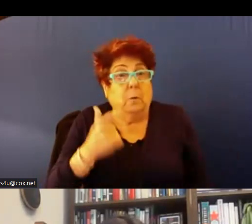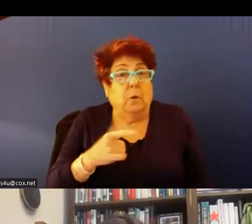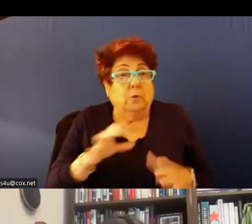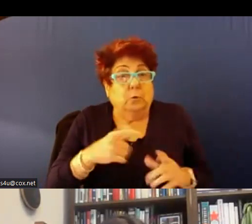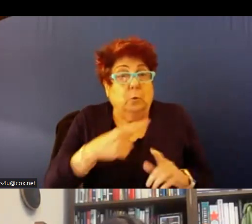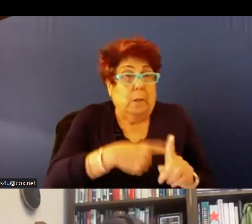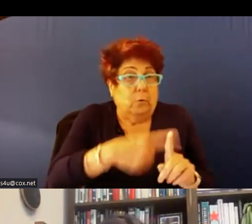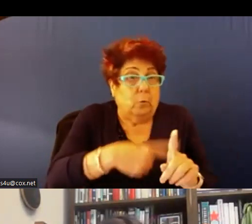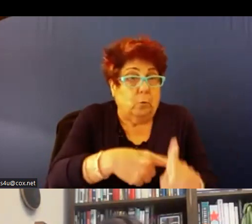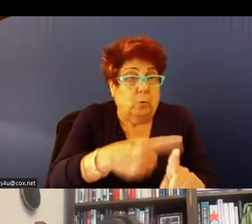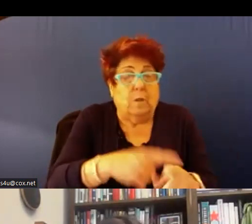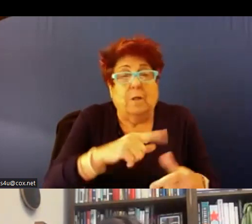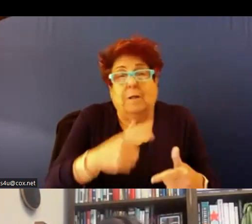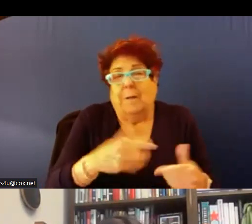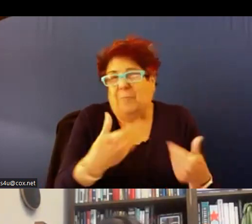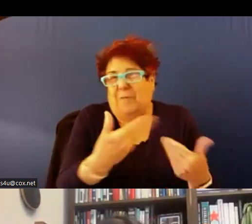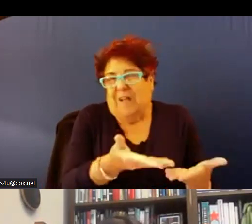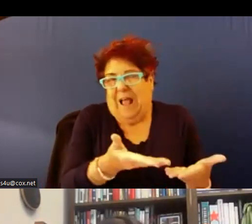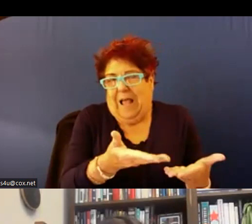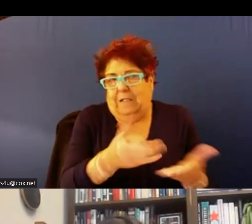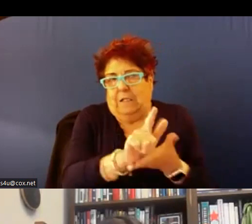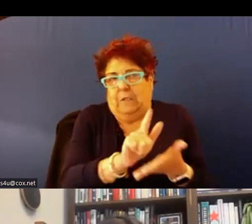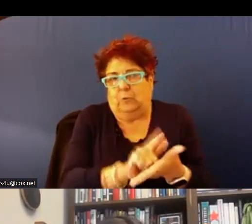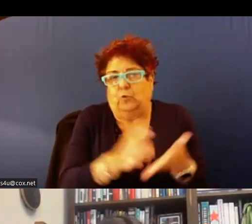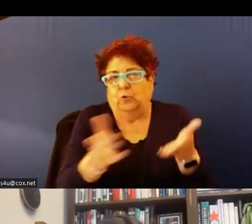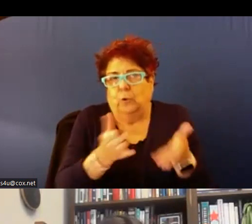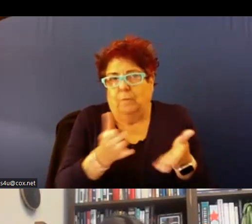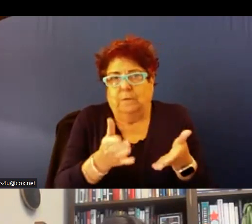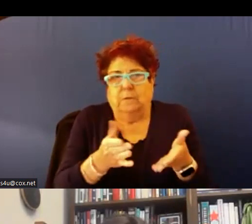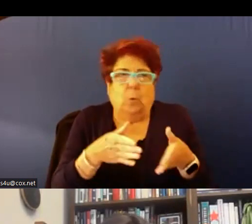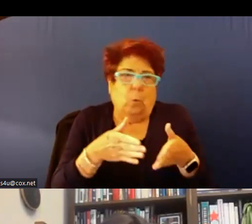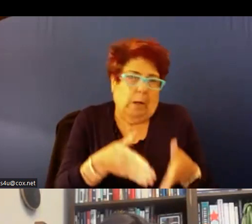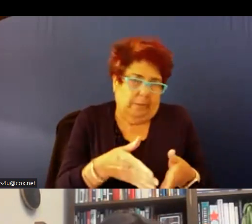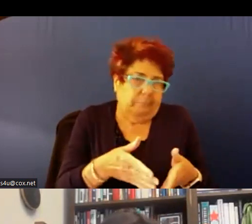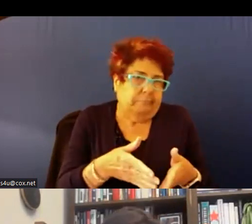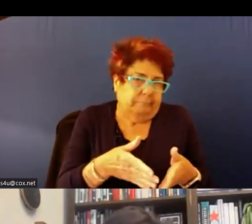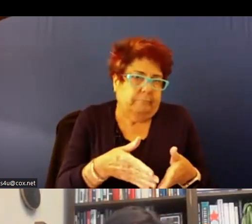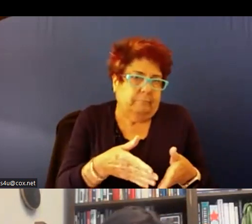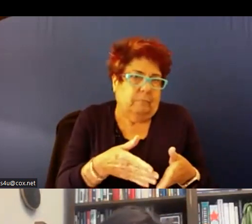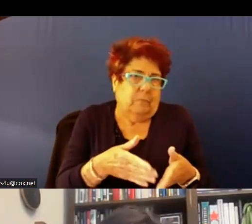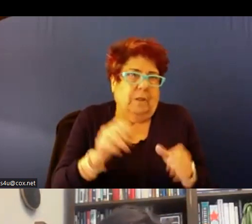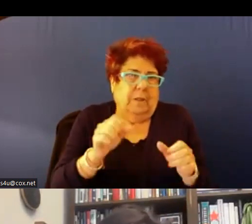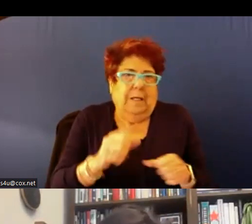for the tenant as Ways & Means to ensure we can get those measures accomplished.